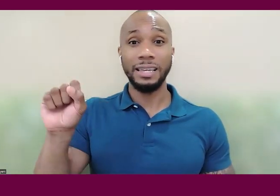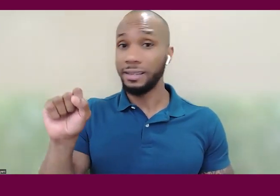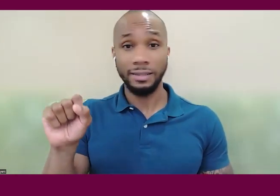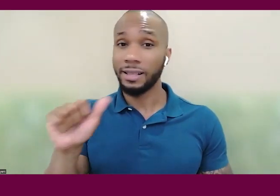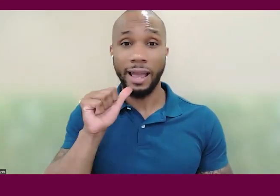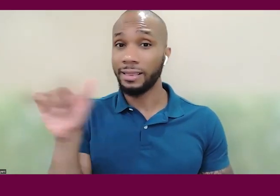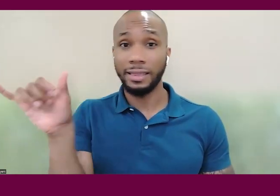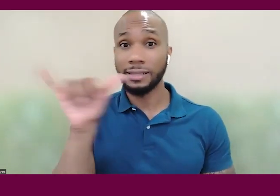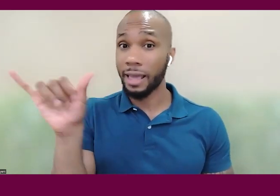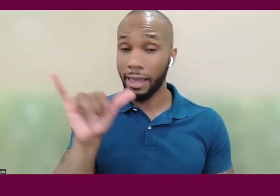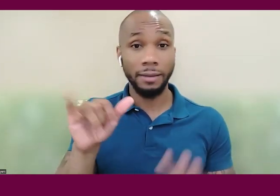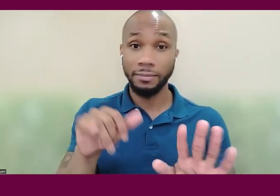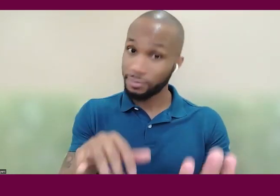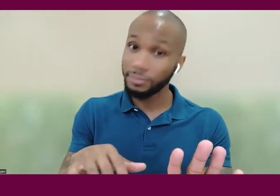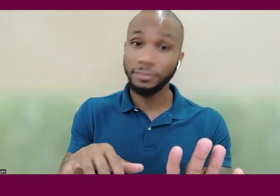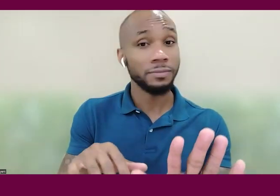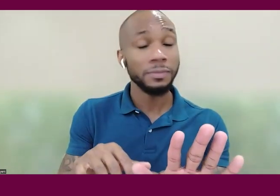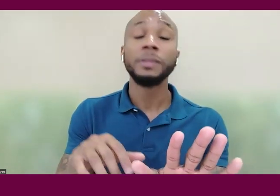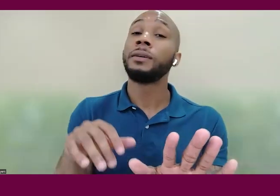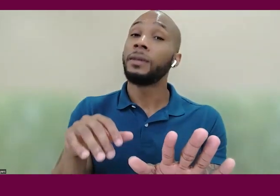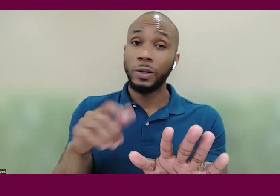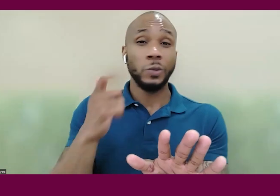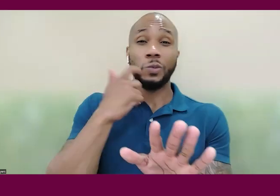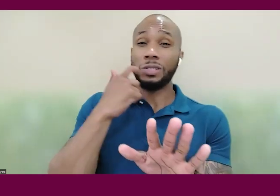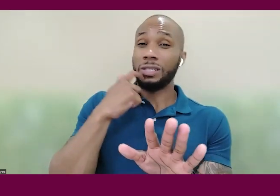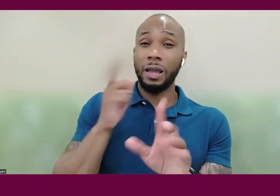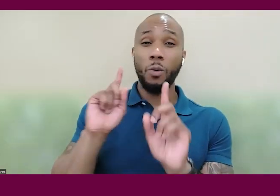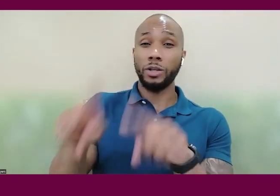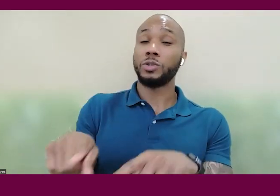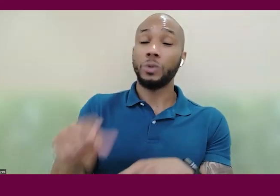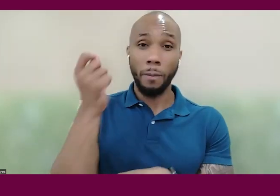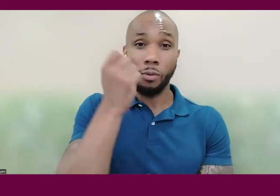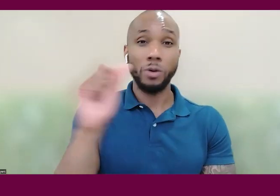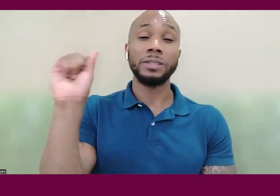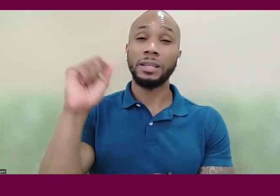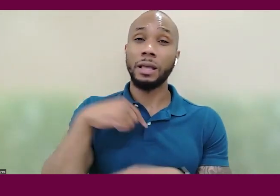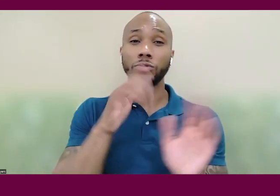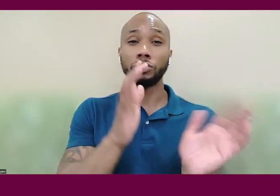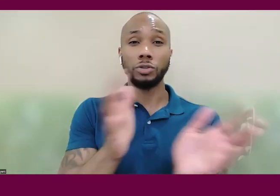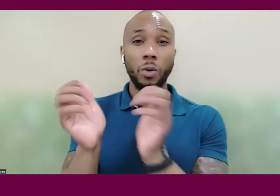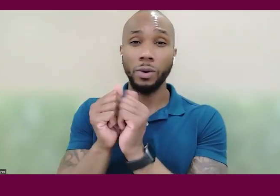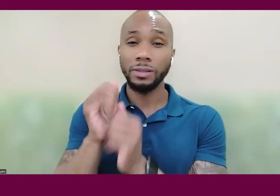Not too long ago, I was at a protest and I was talking to some of the young folks.